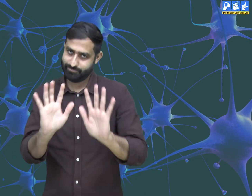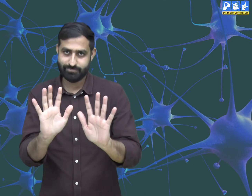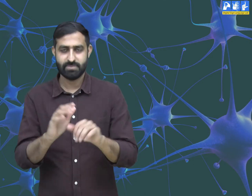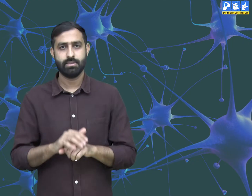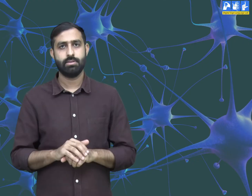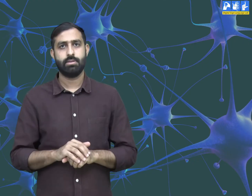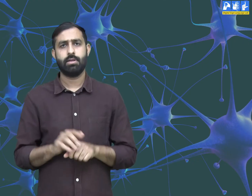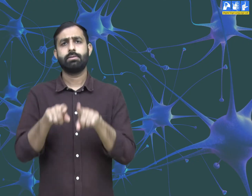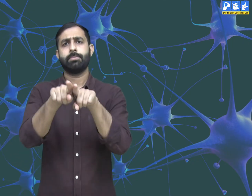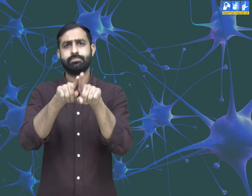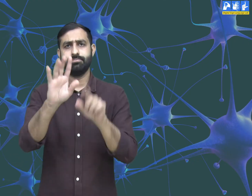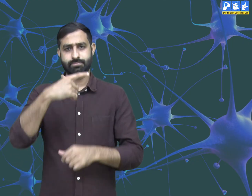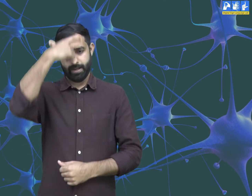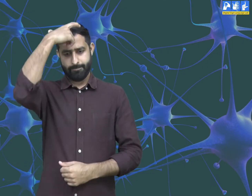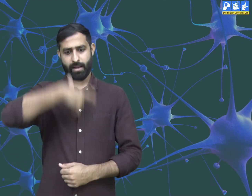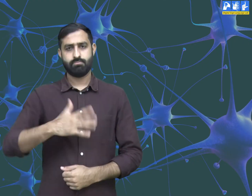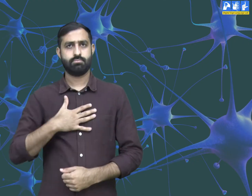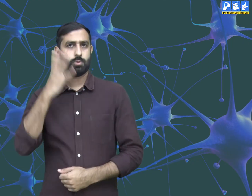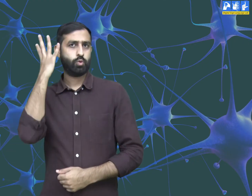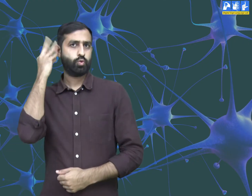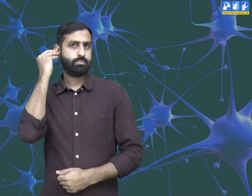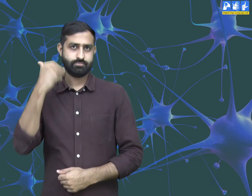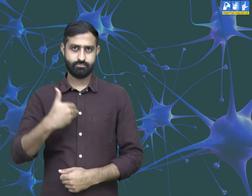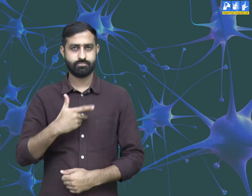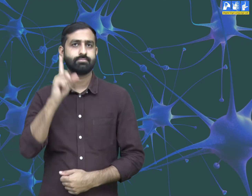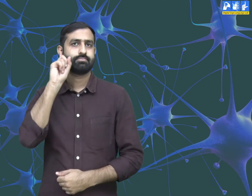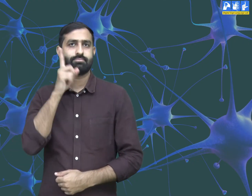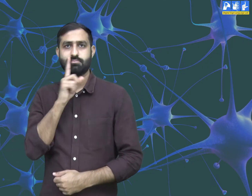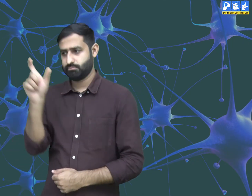Let's take another example, sign language interpreters